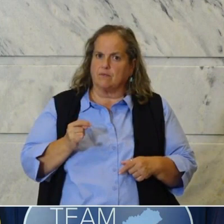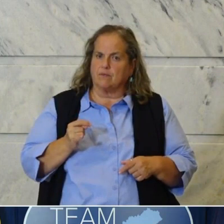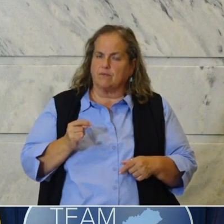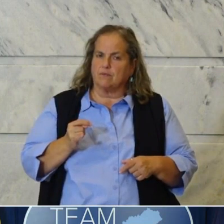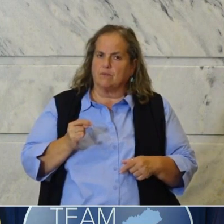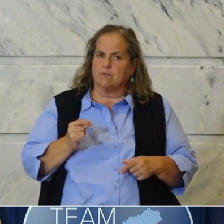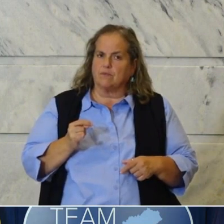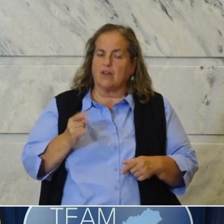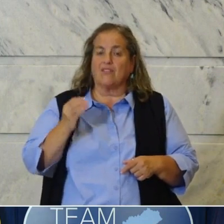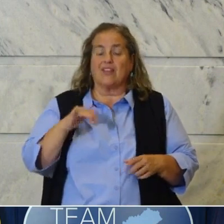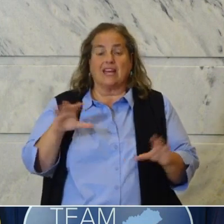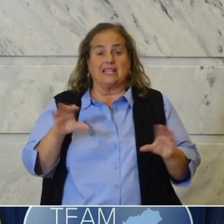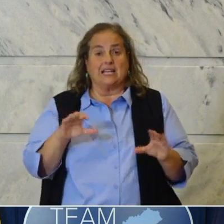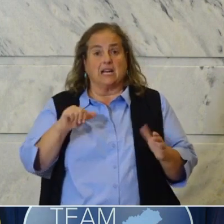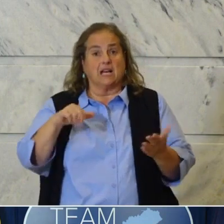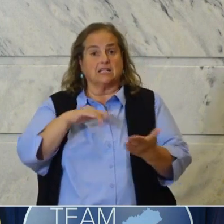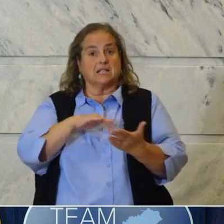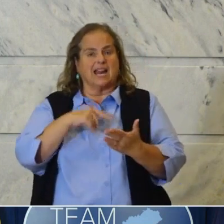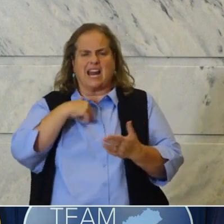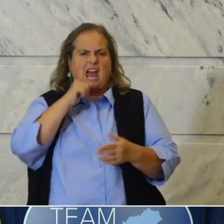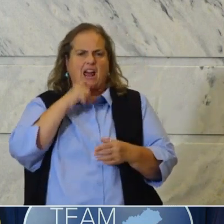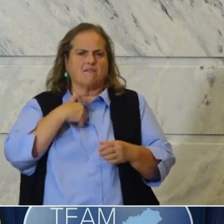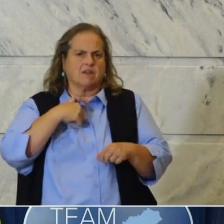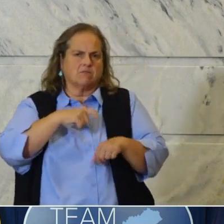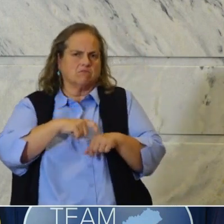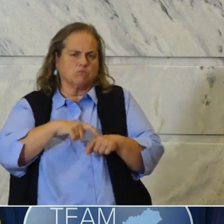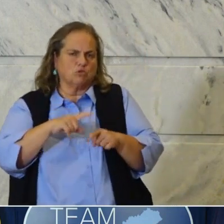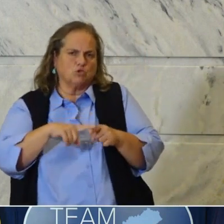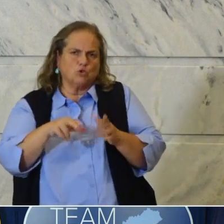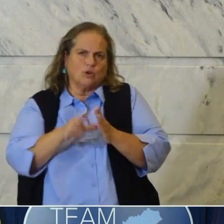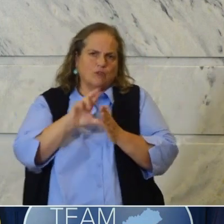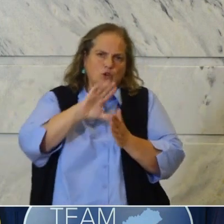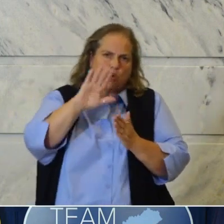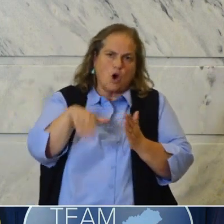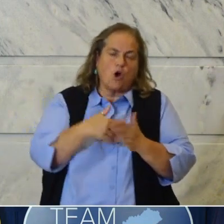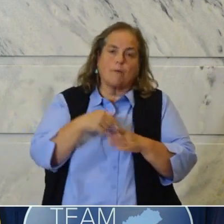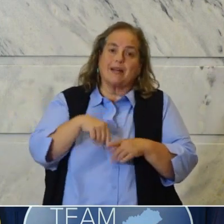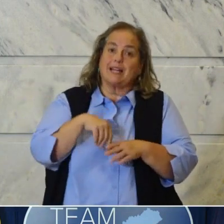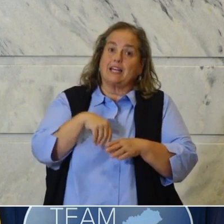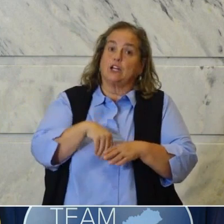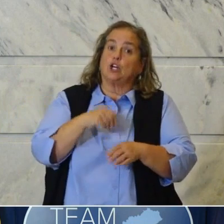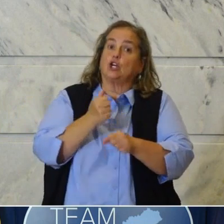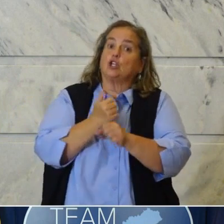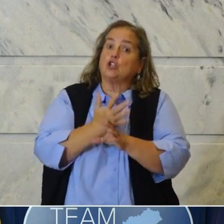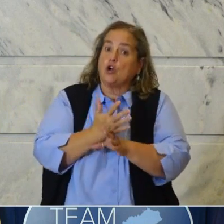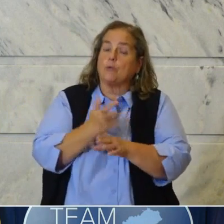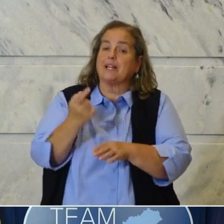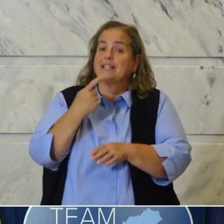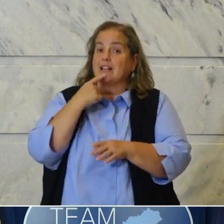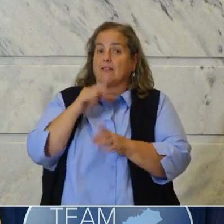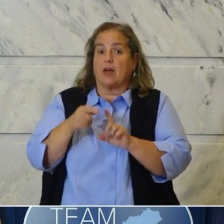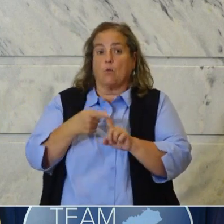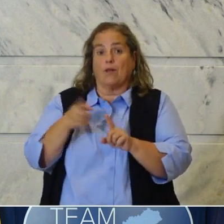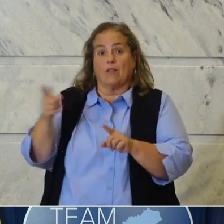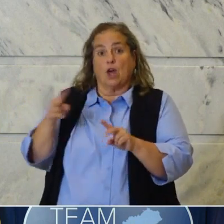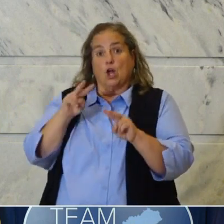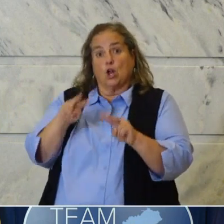they did a study, and I haven't had time to review all the methodology of it. But in Germany that said that when they looked at people in their forties,